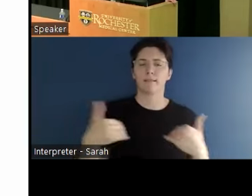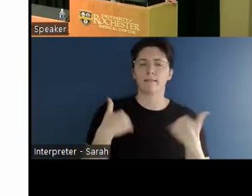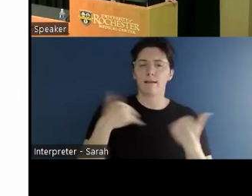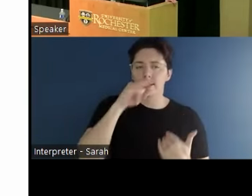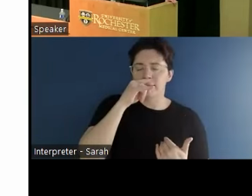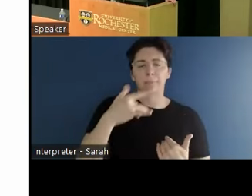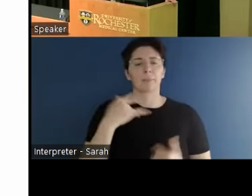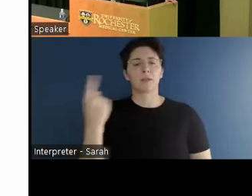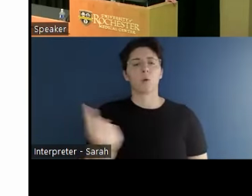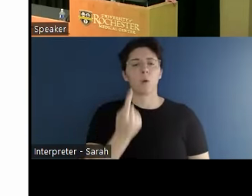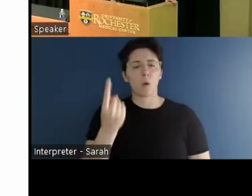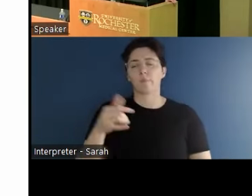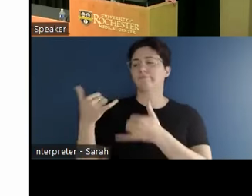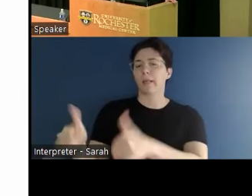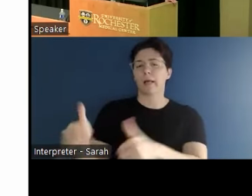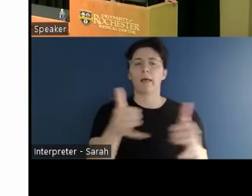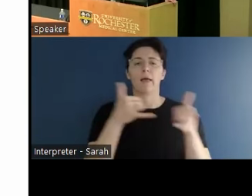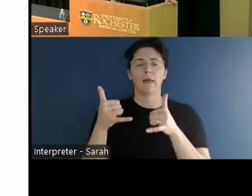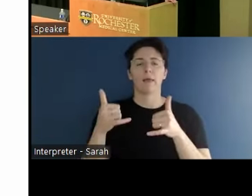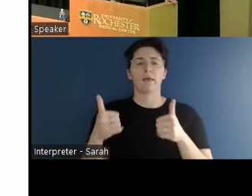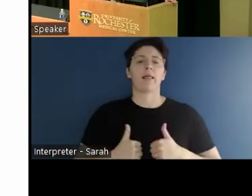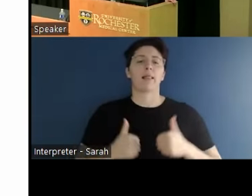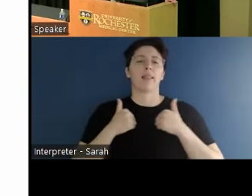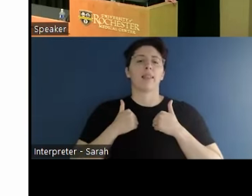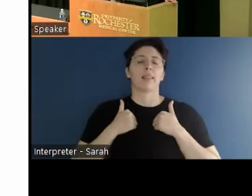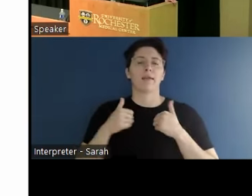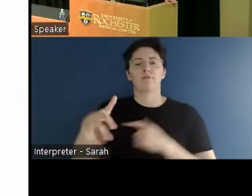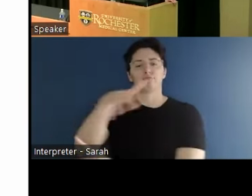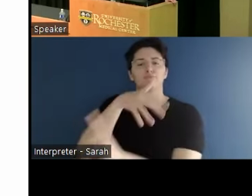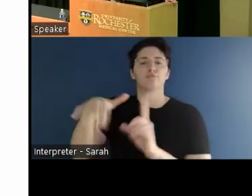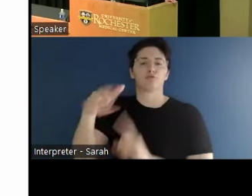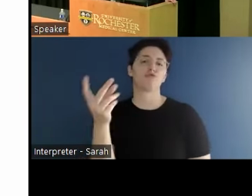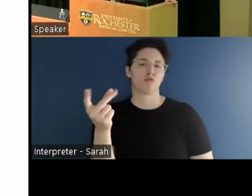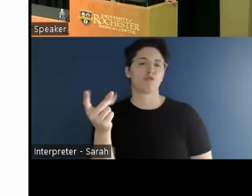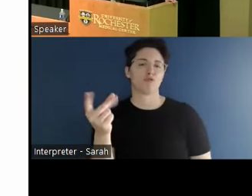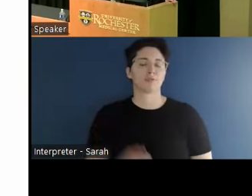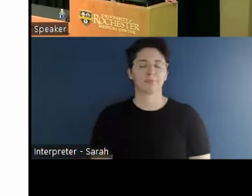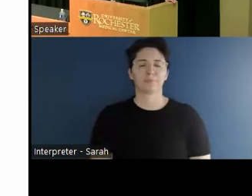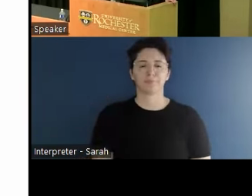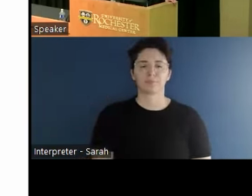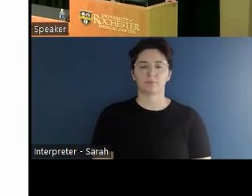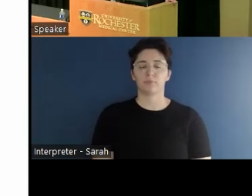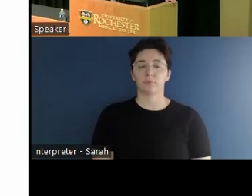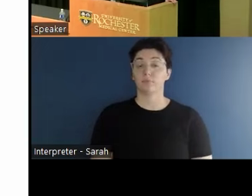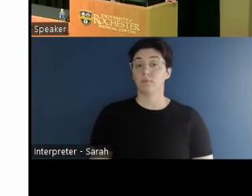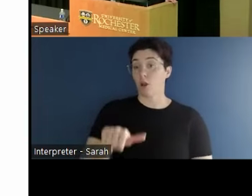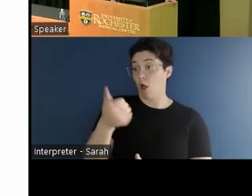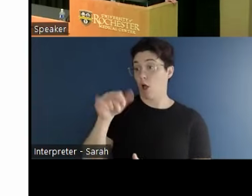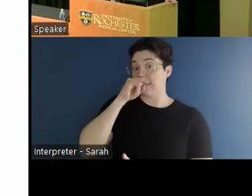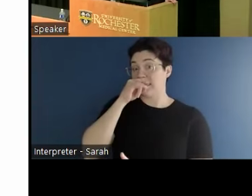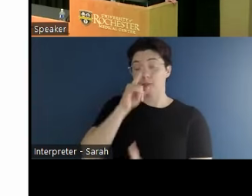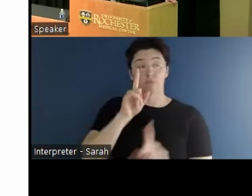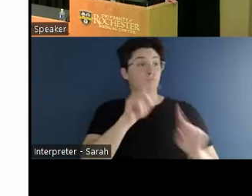by herself and who lit up around dogs in fact while other children at daycare were playing